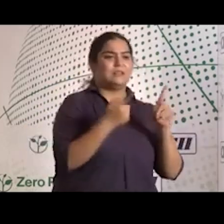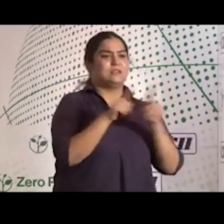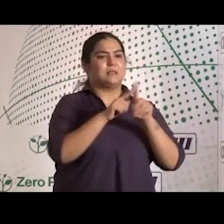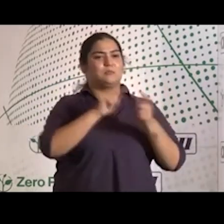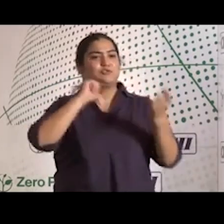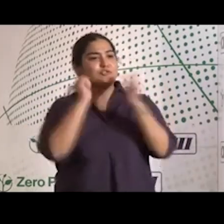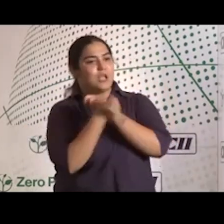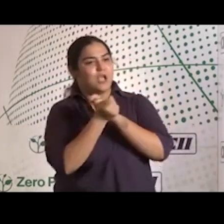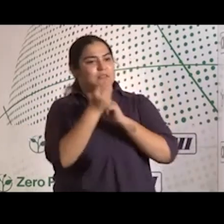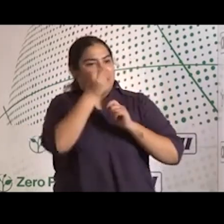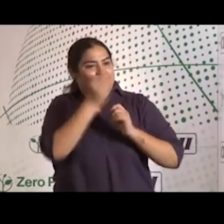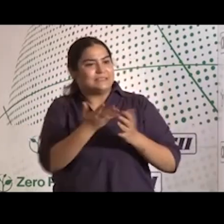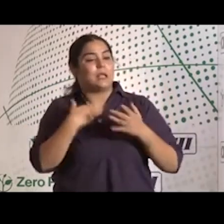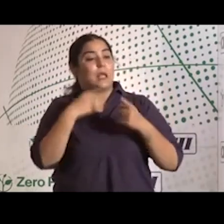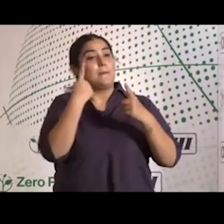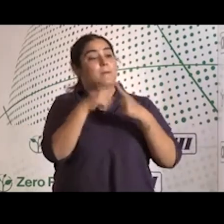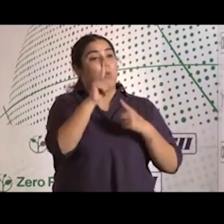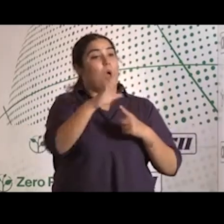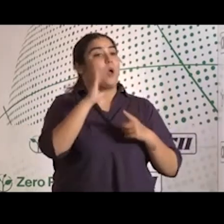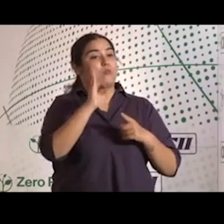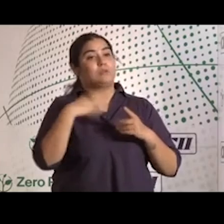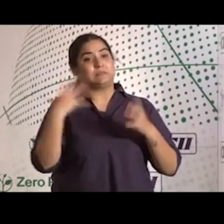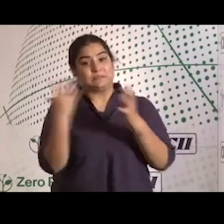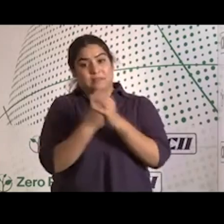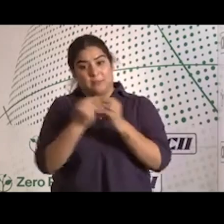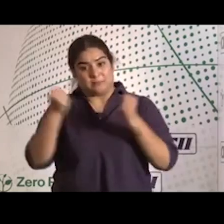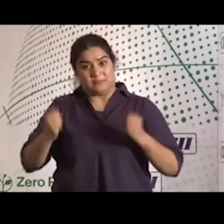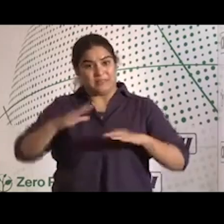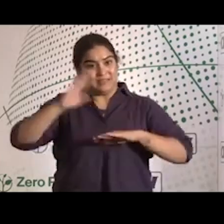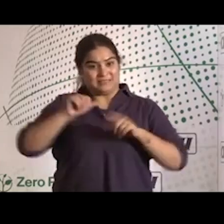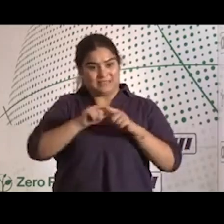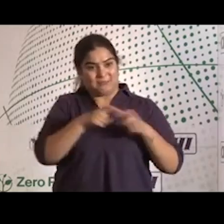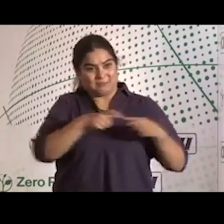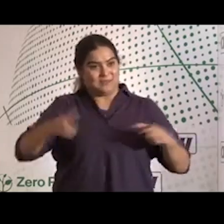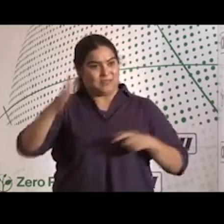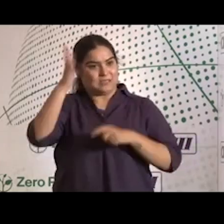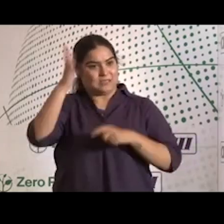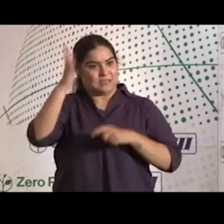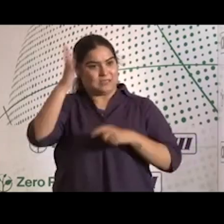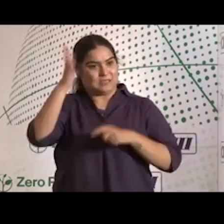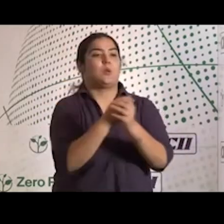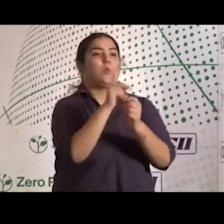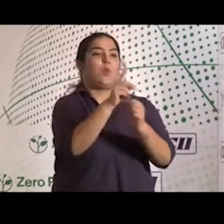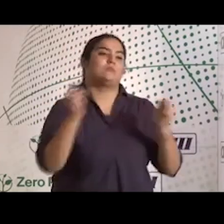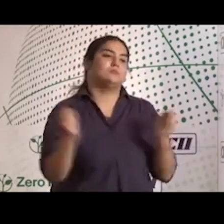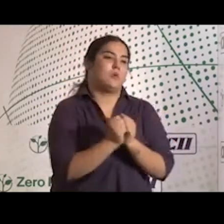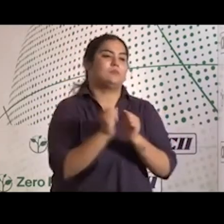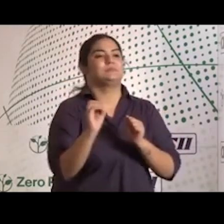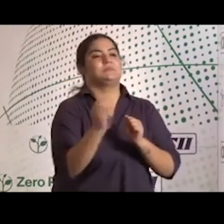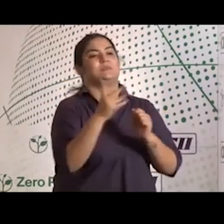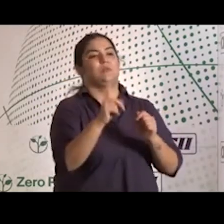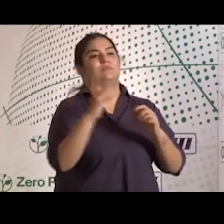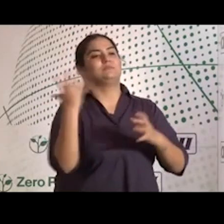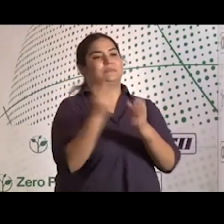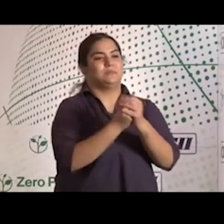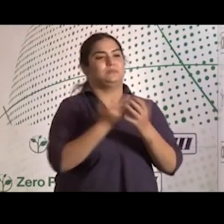We just have to be there and there on that table together. Policies would be made for us. Thank you.